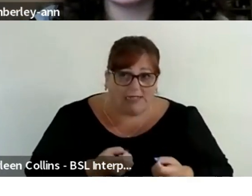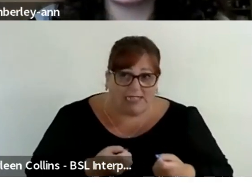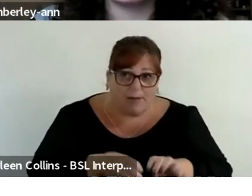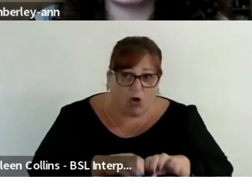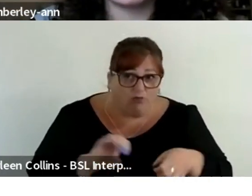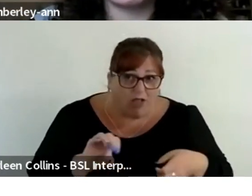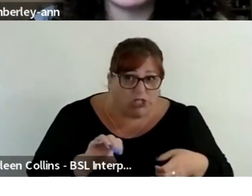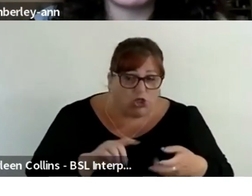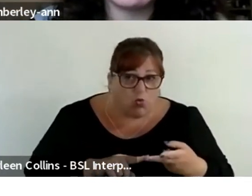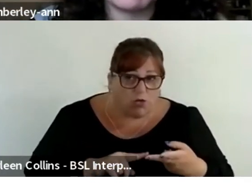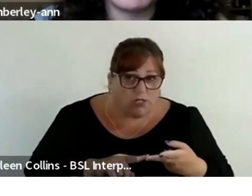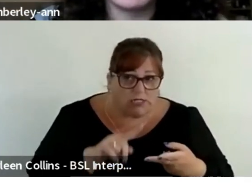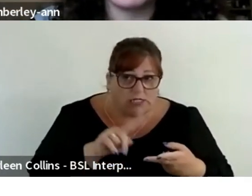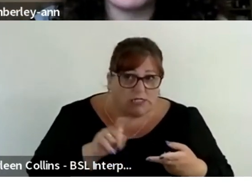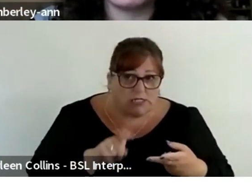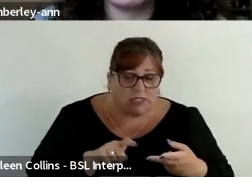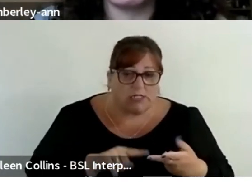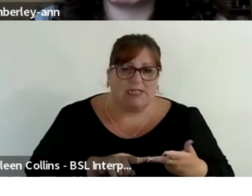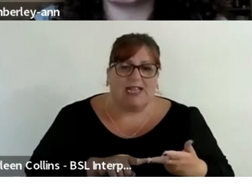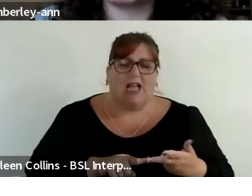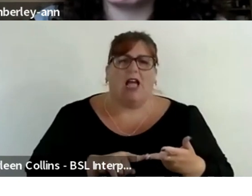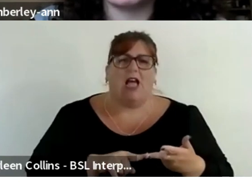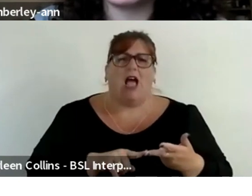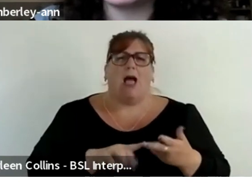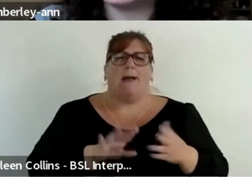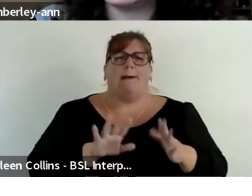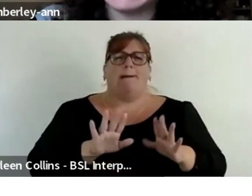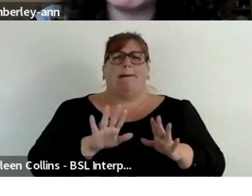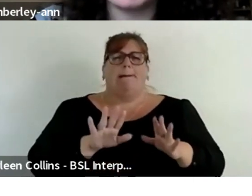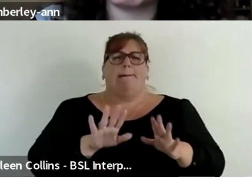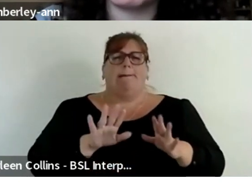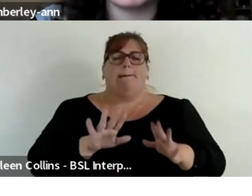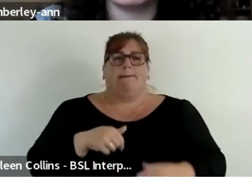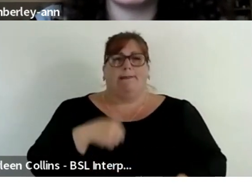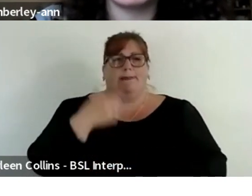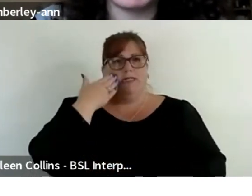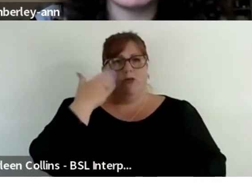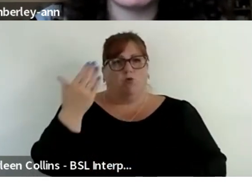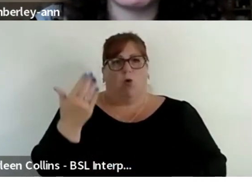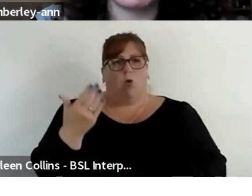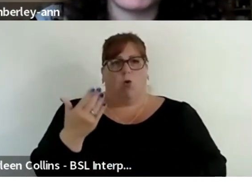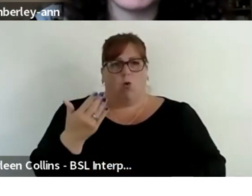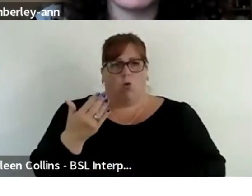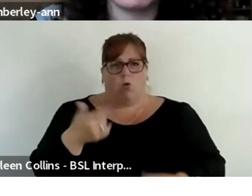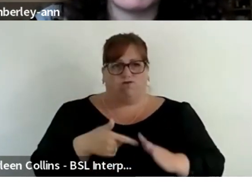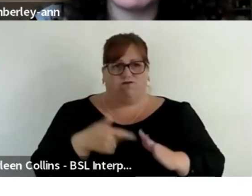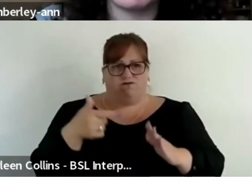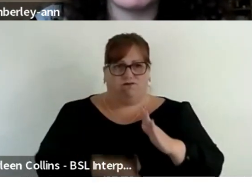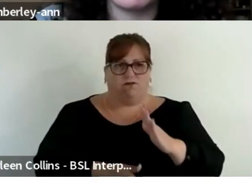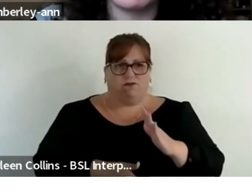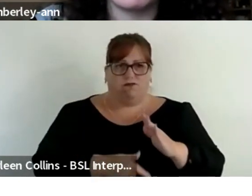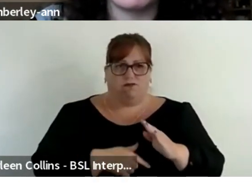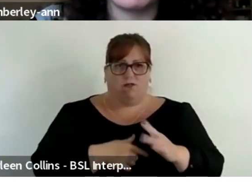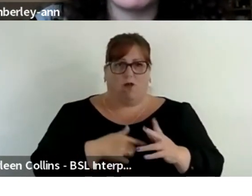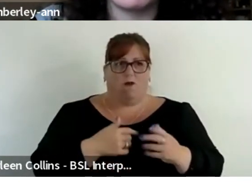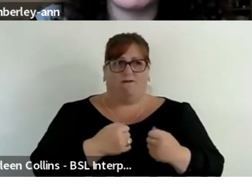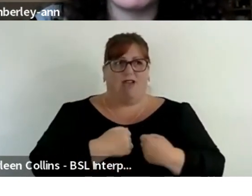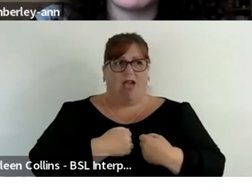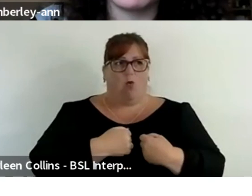To be transparent I don't know our recruitment policies in-depth I can't speak to the question around the numbers there.